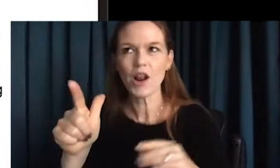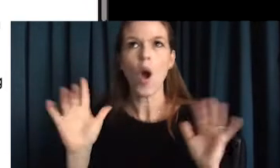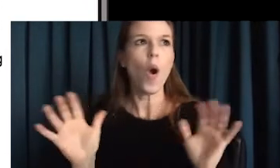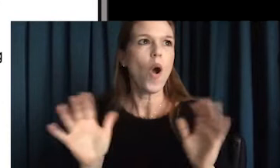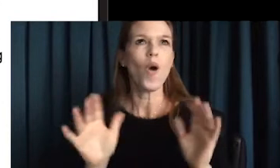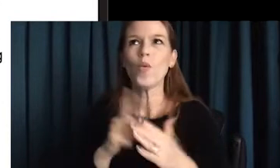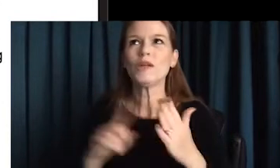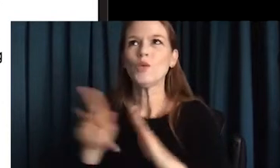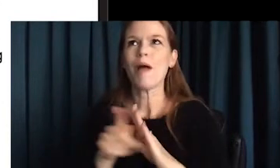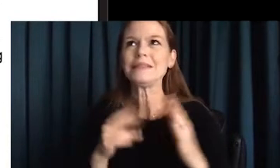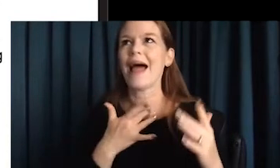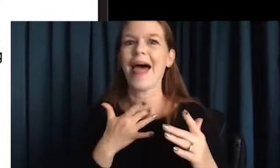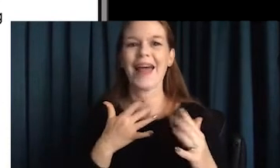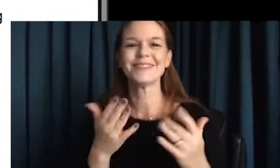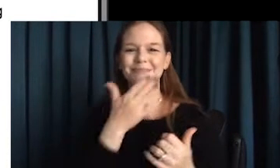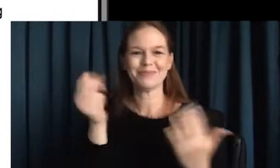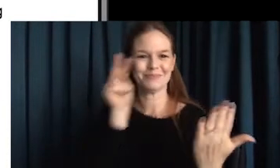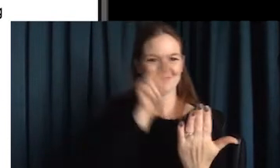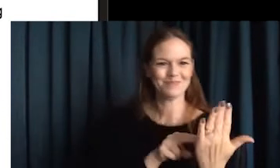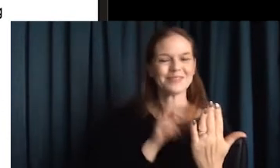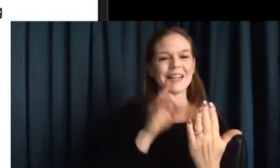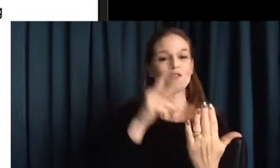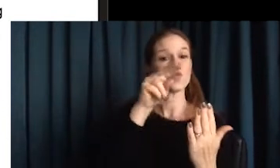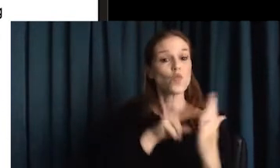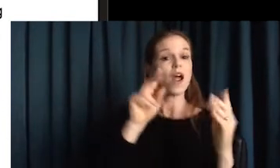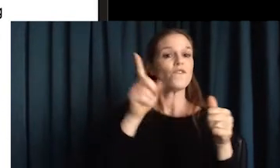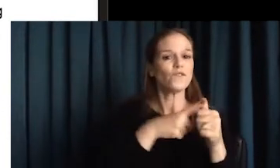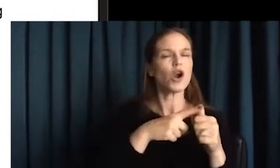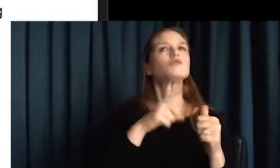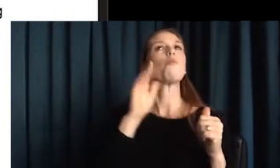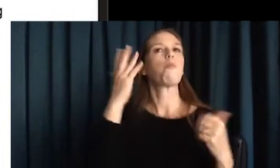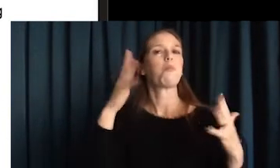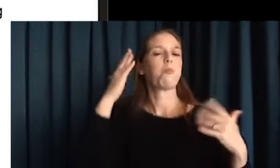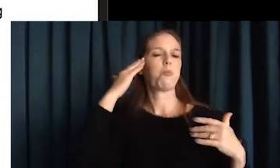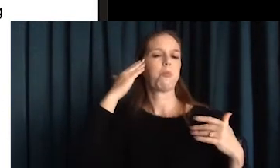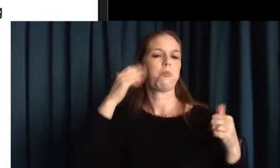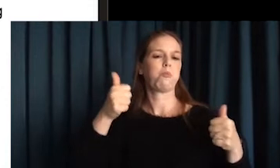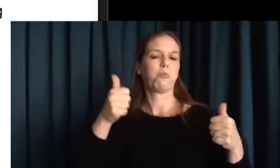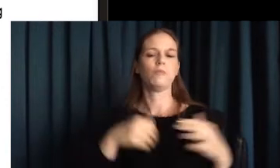help you to be set up to be successful in the course. This syllabus is a very thorough syllabus